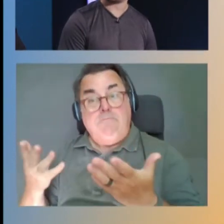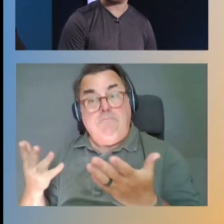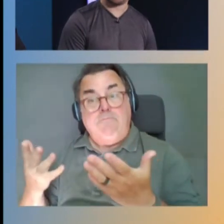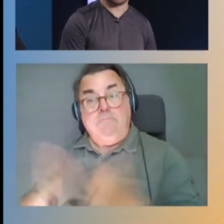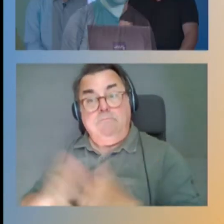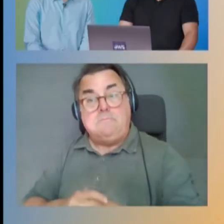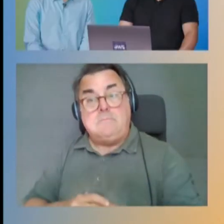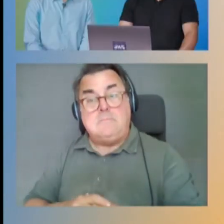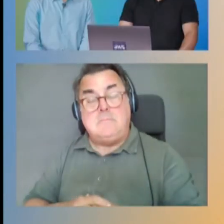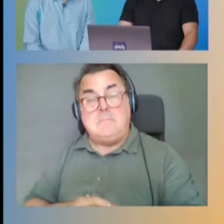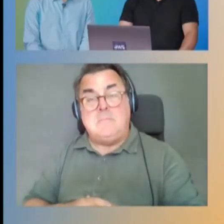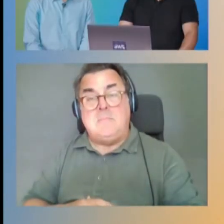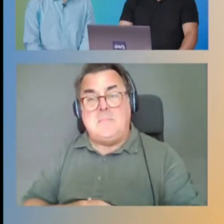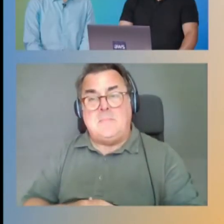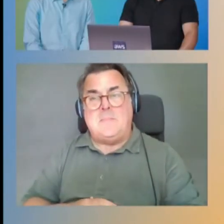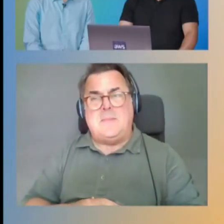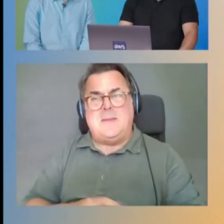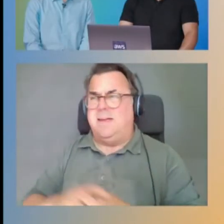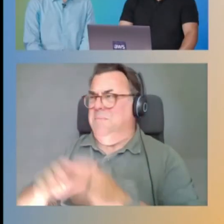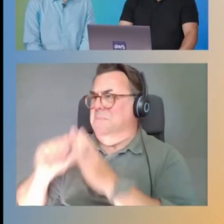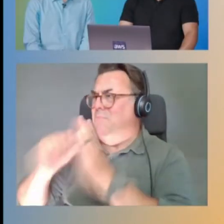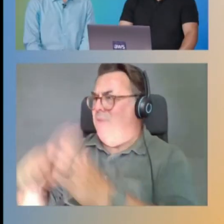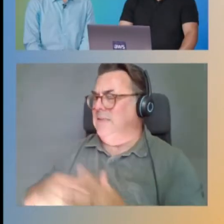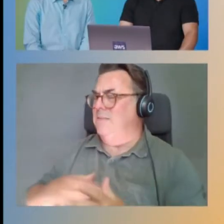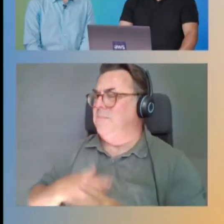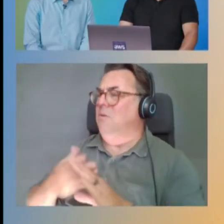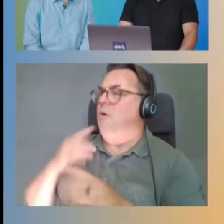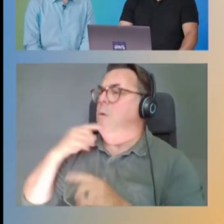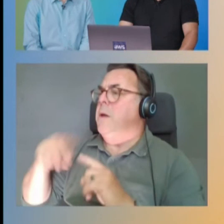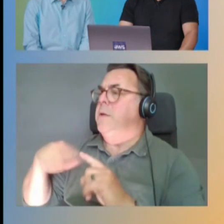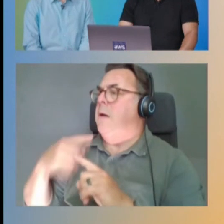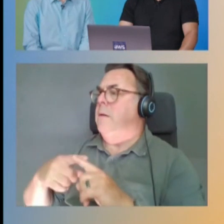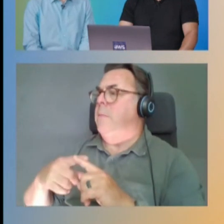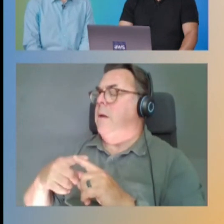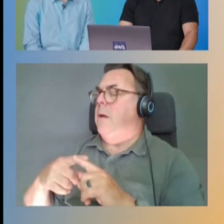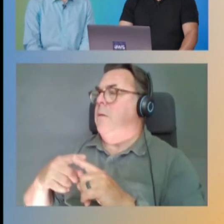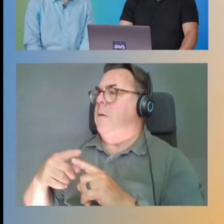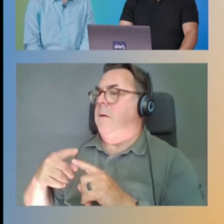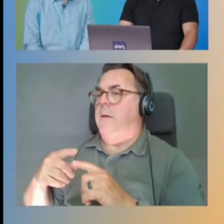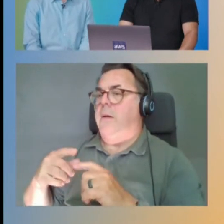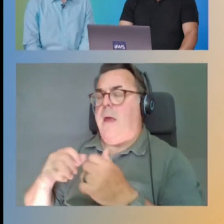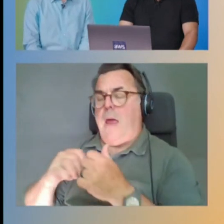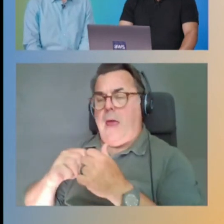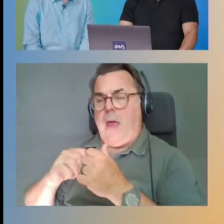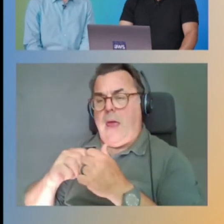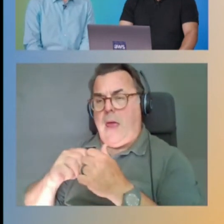This is really impressive. We talked before about how stochastic rounding, the kind of how it is in innovation,